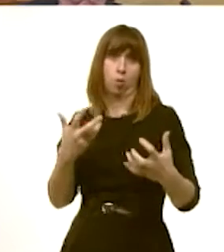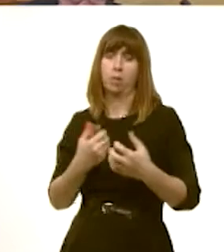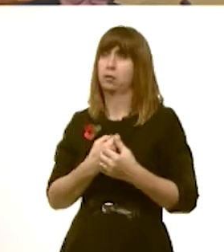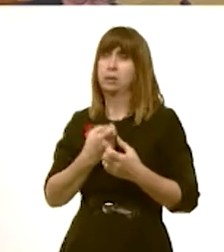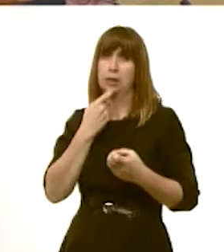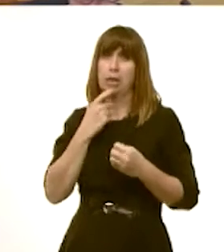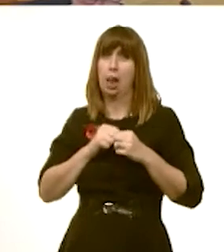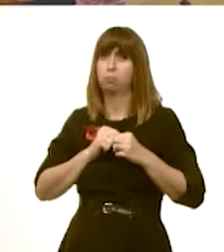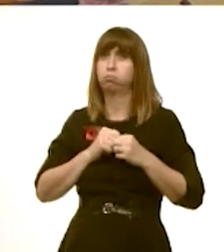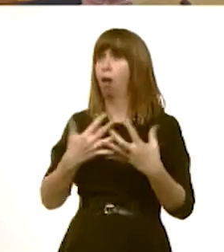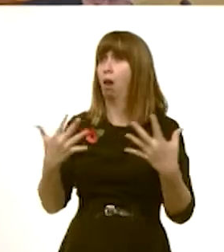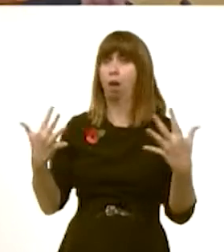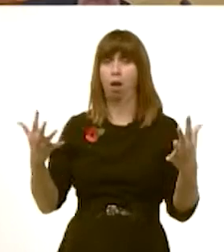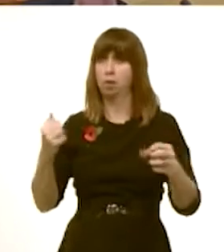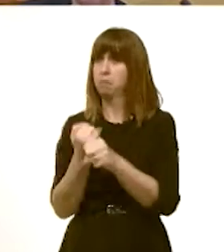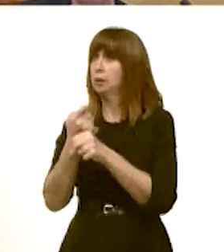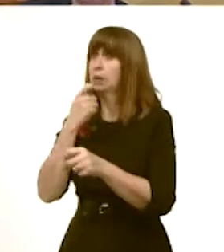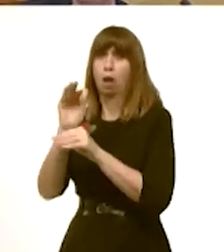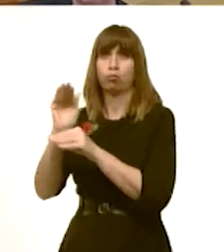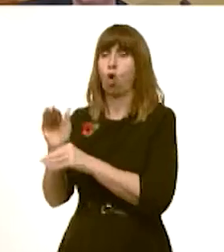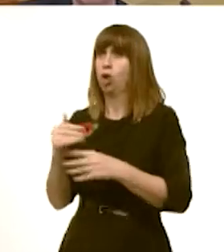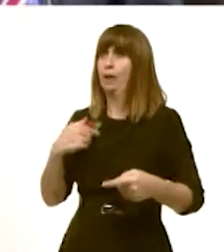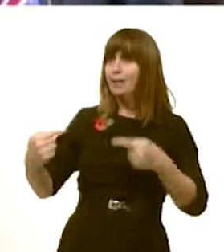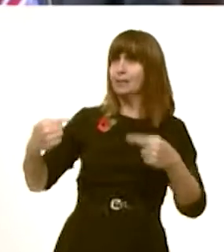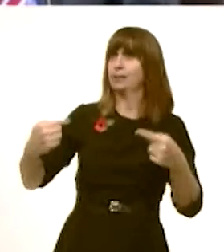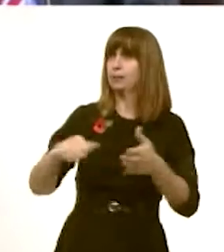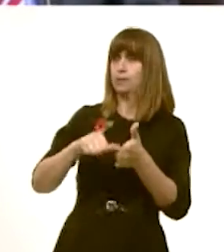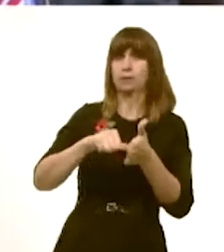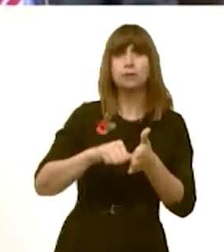These are pressures that all steel producers face, but there is no doubtóand the steel